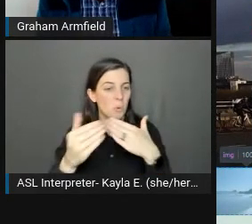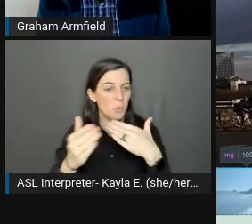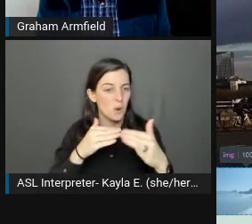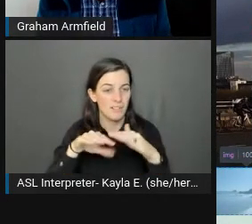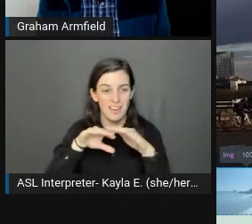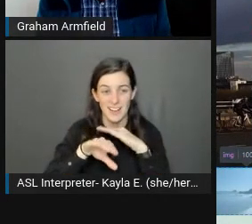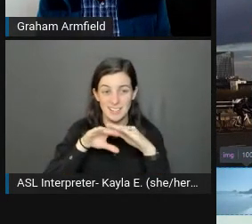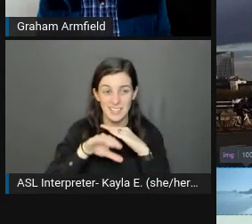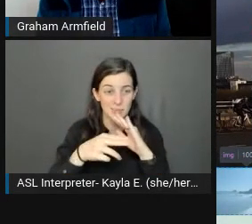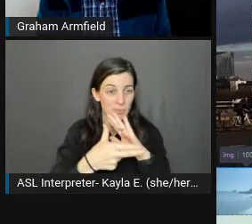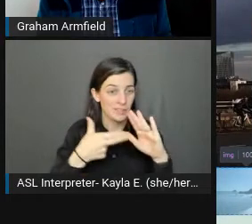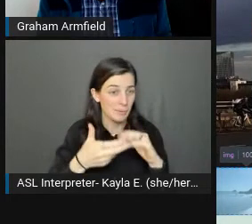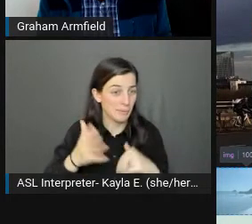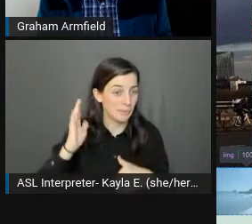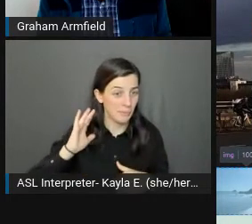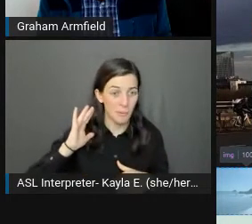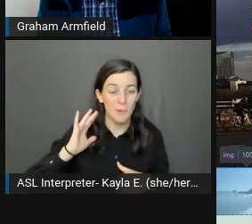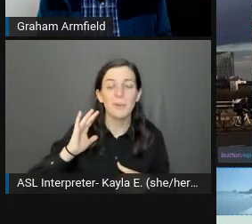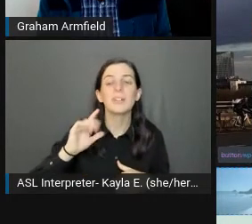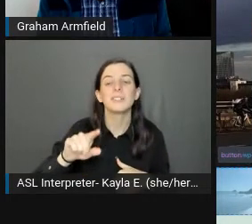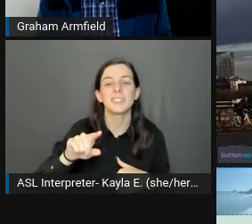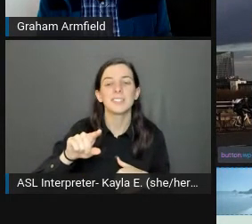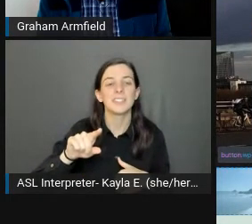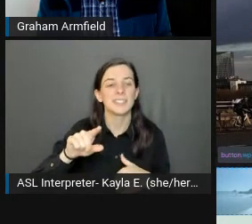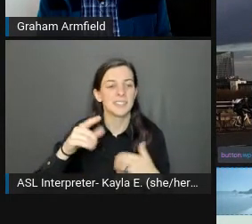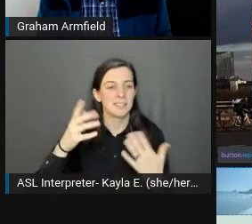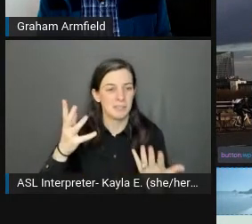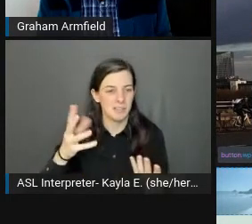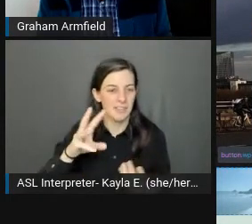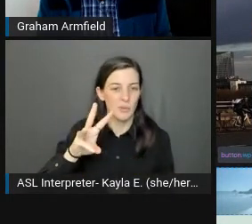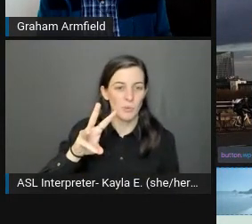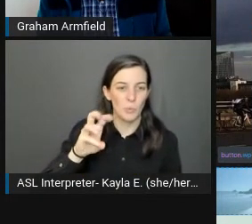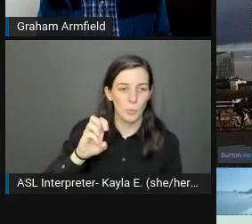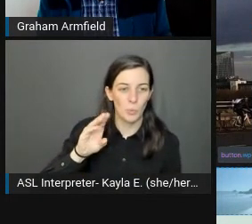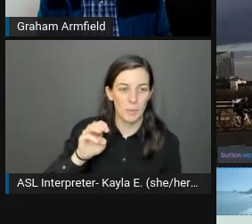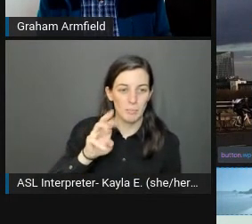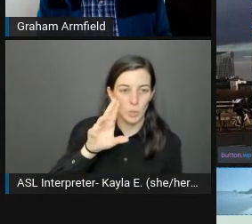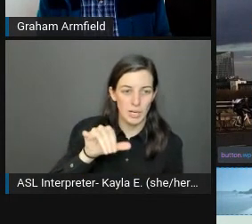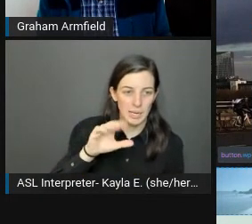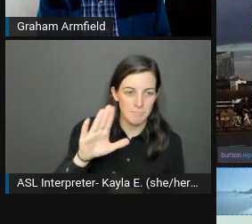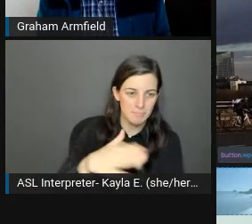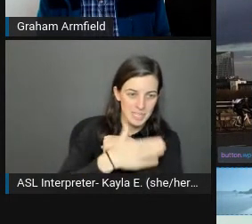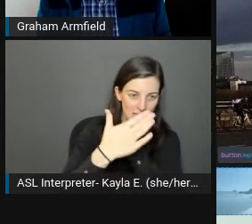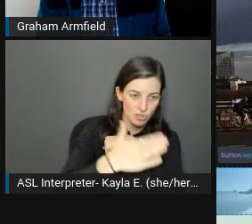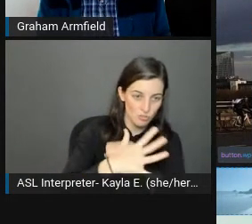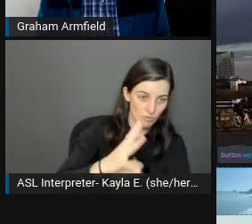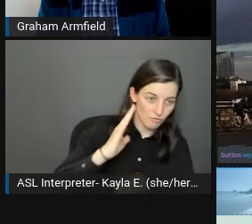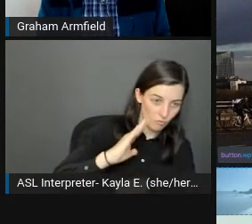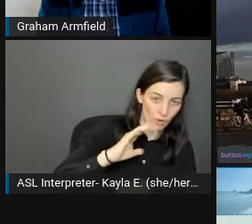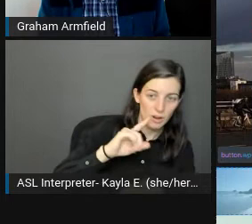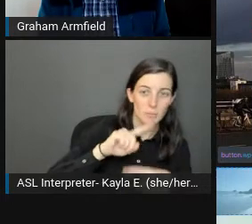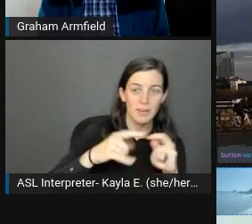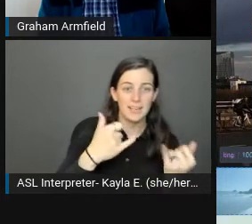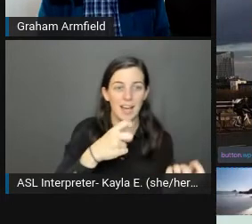in this case, which was Wembury Beach, but now the aria-label for all of these buttons is set to gallery thumbnail.